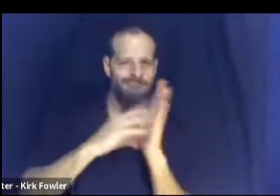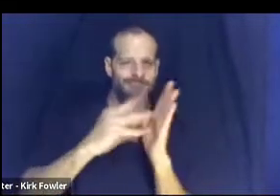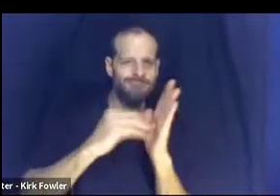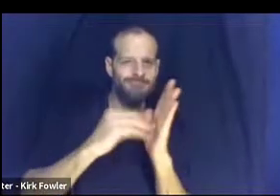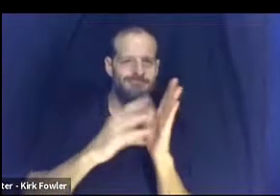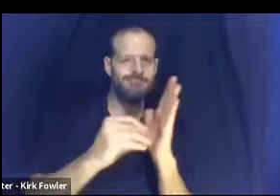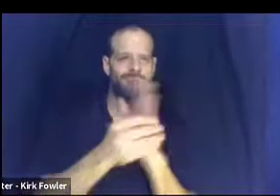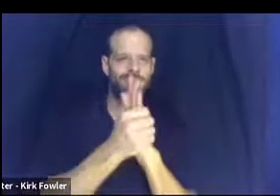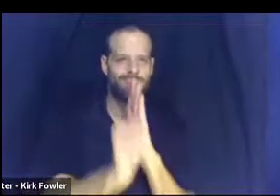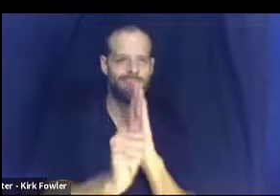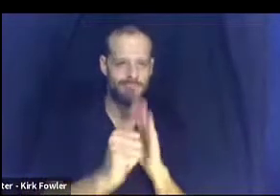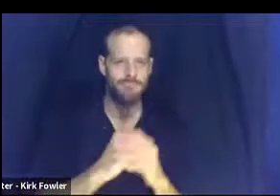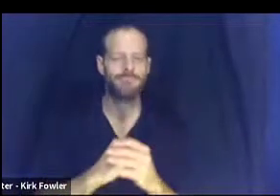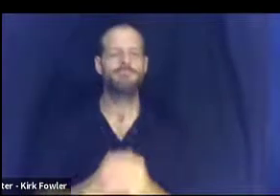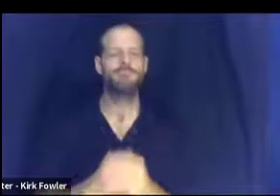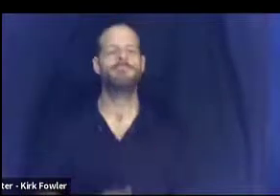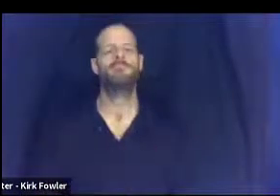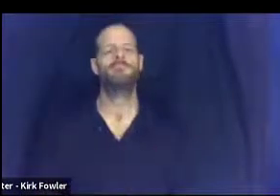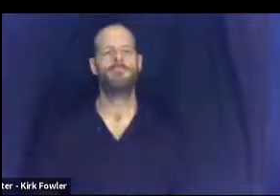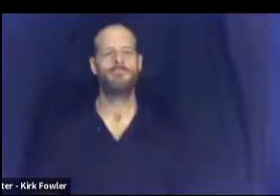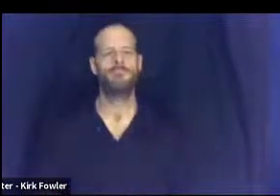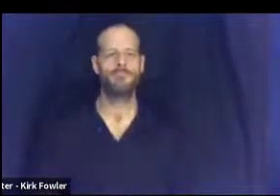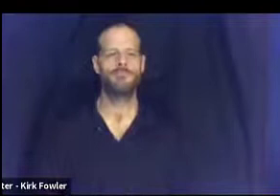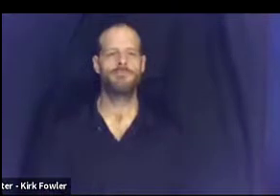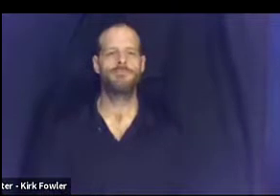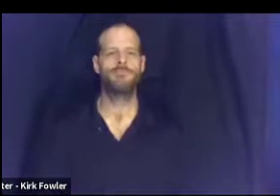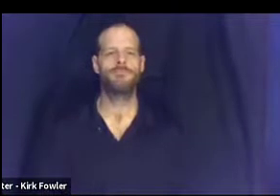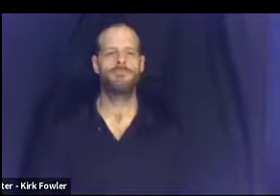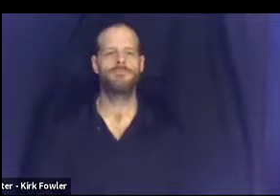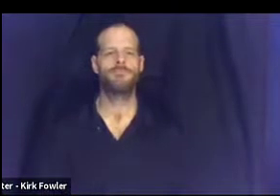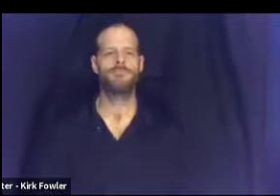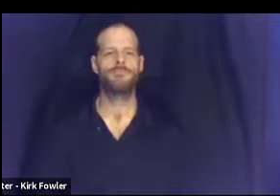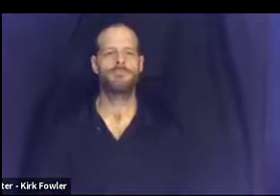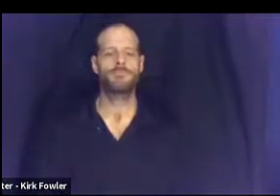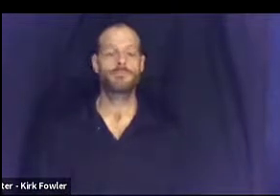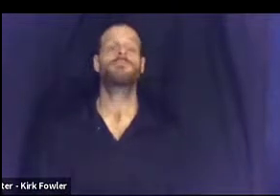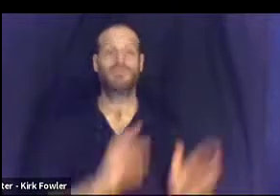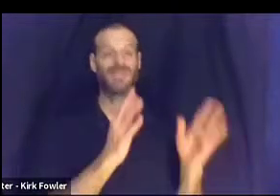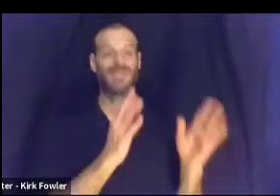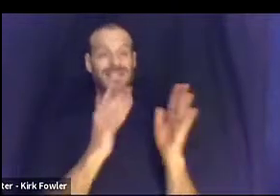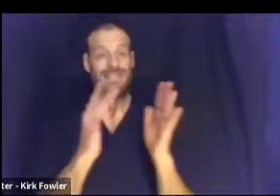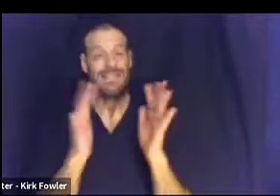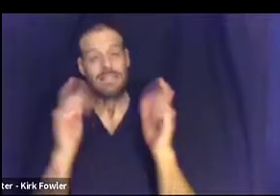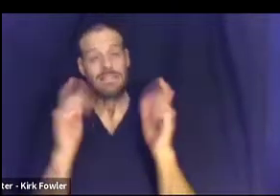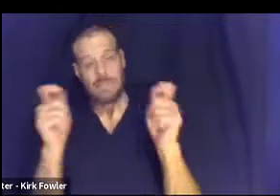and their vision was. And then that continues to expand into a schedule board